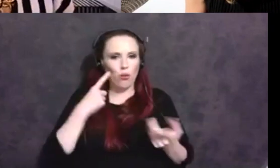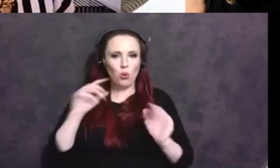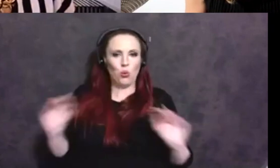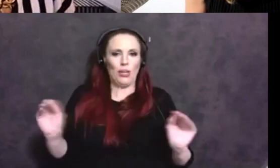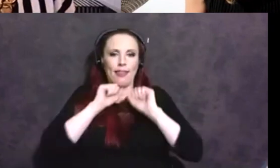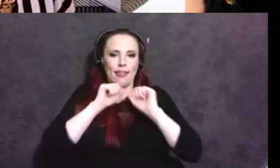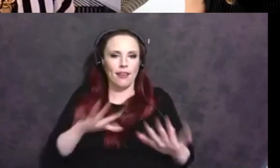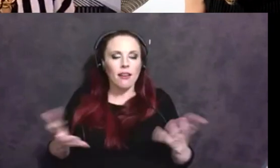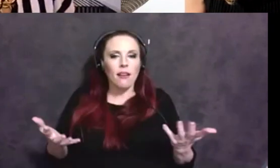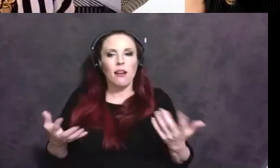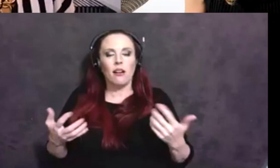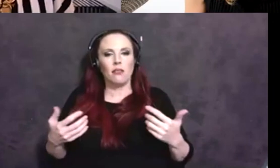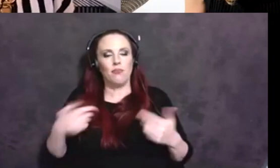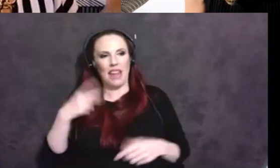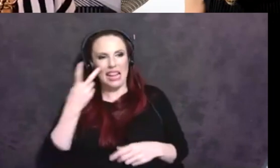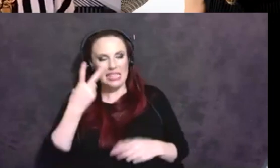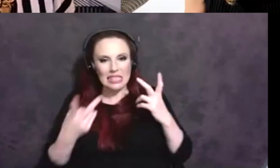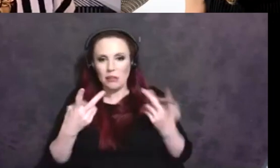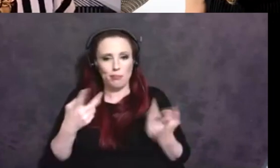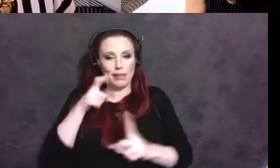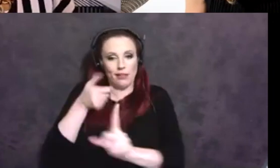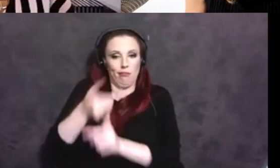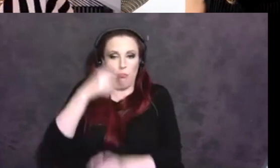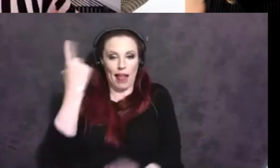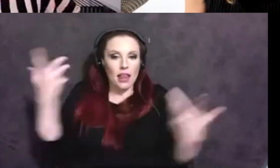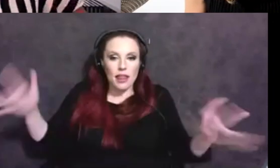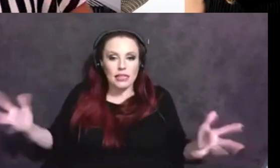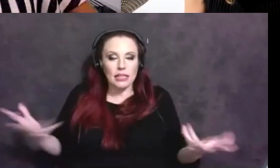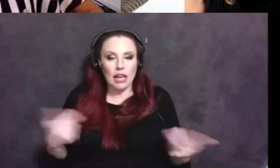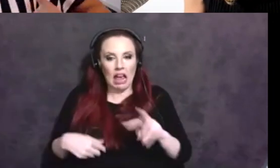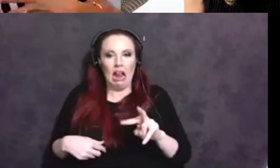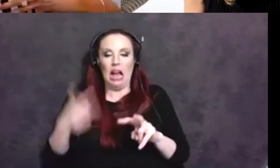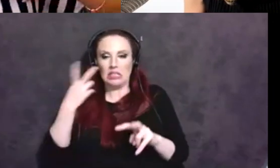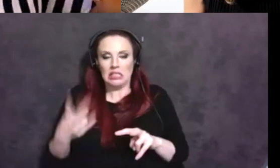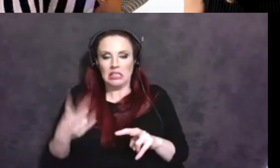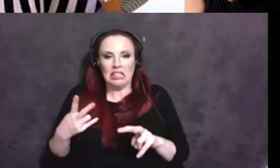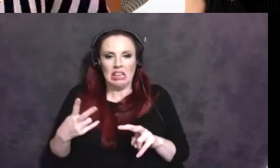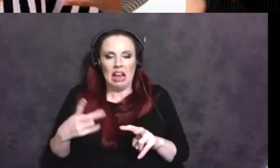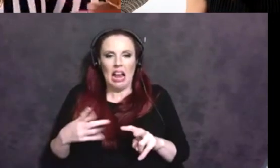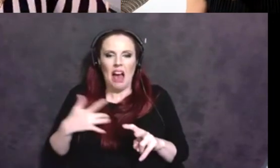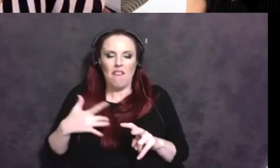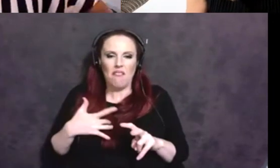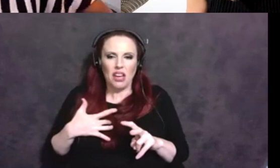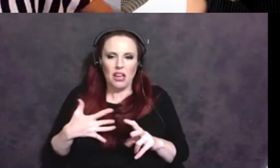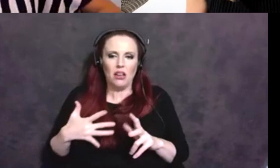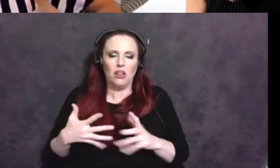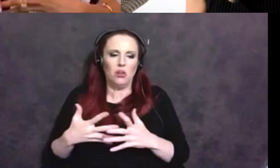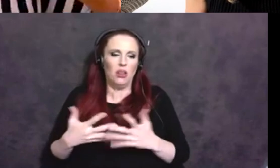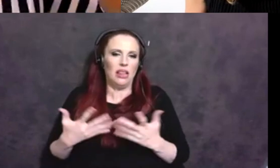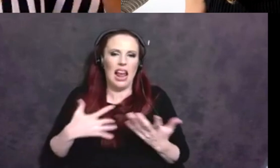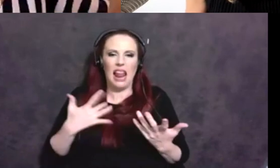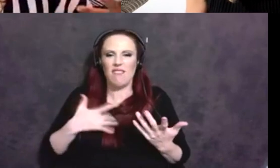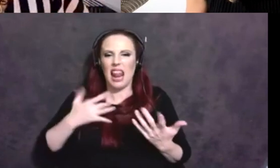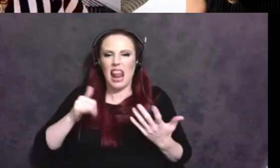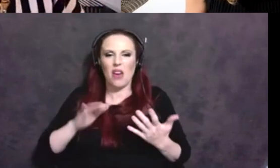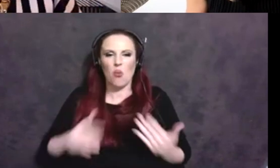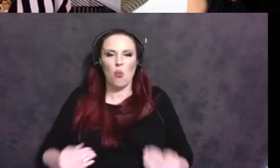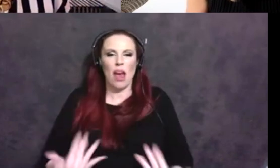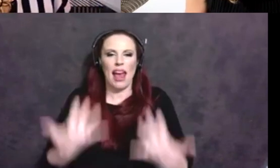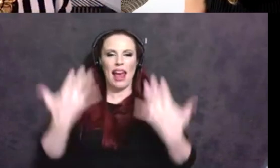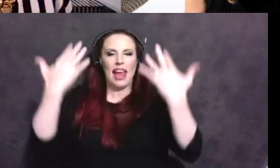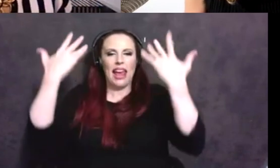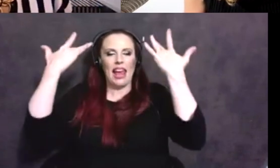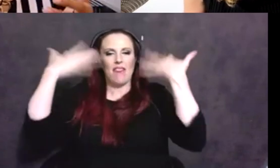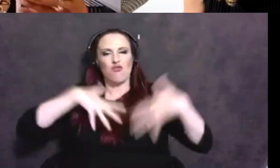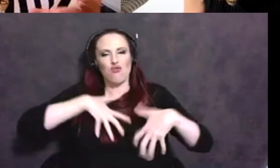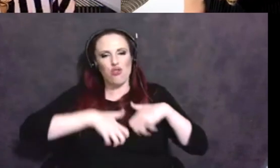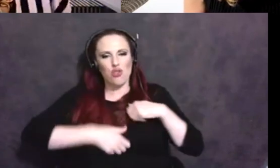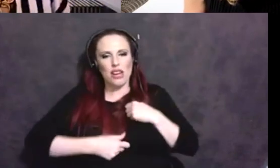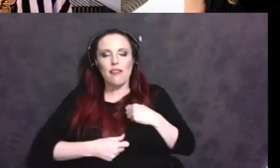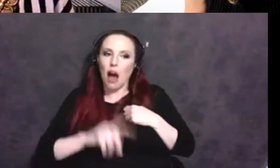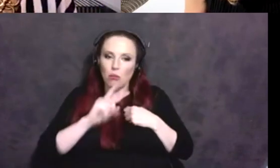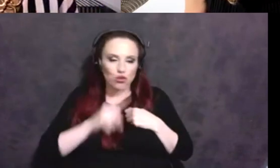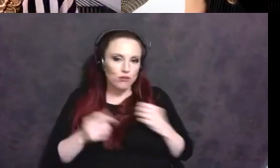unarmed Black man is killed/murdered by the State for doing nothing, for being Black.